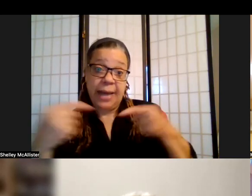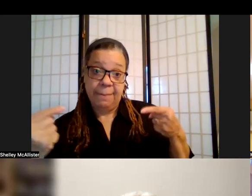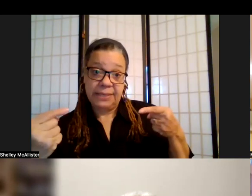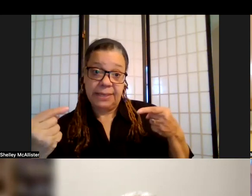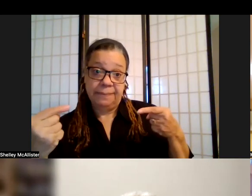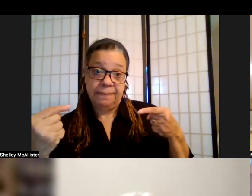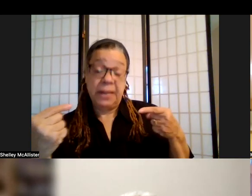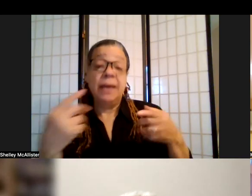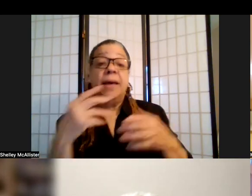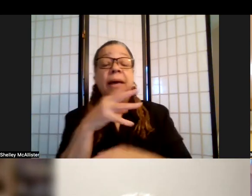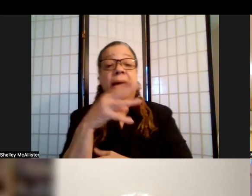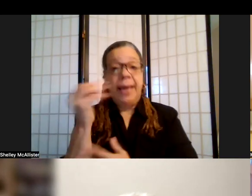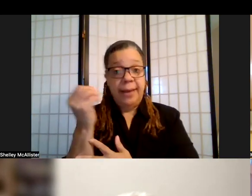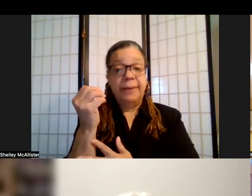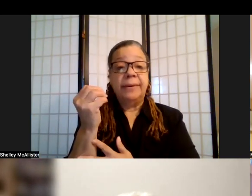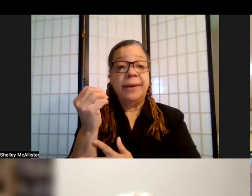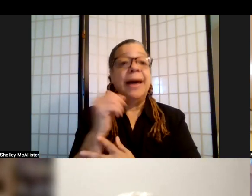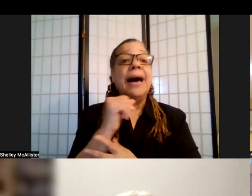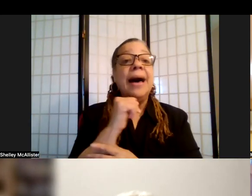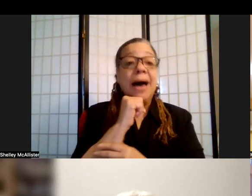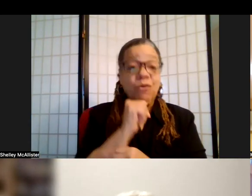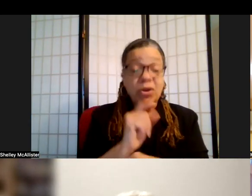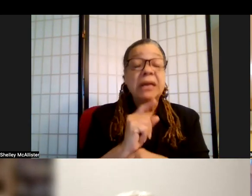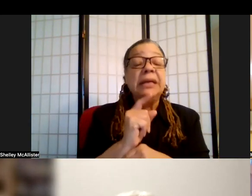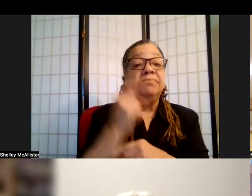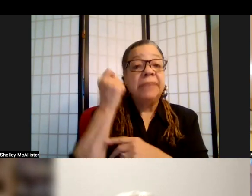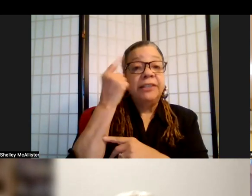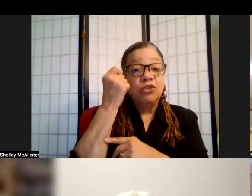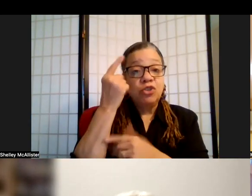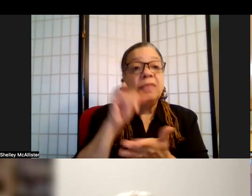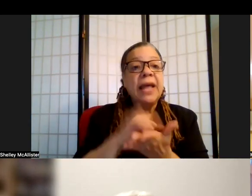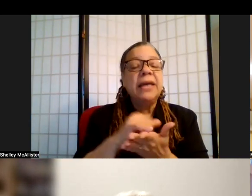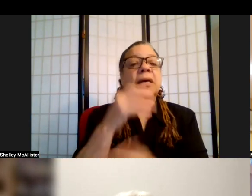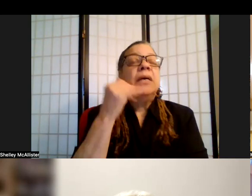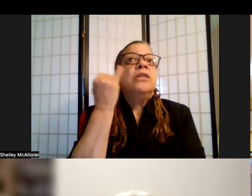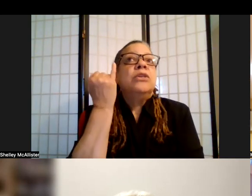And I, and I had not again appreciated this. Let's imagine a situation where